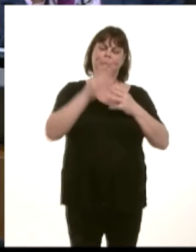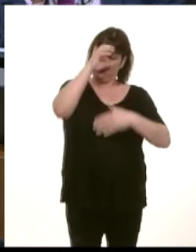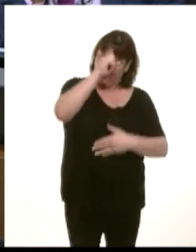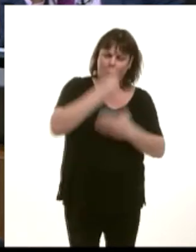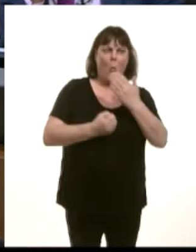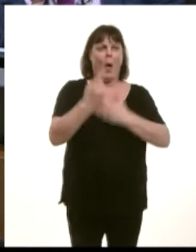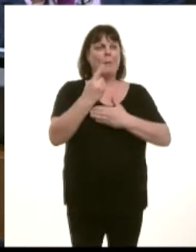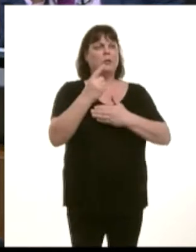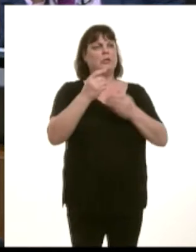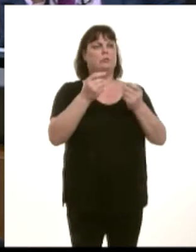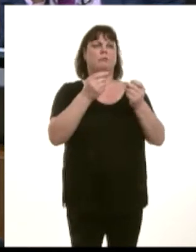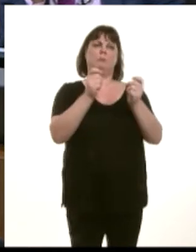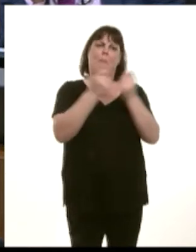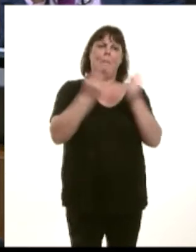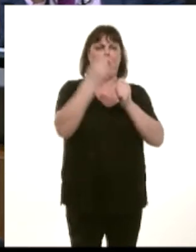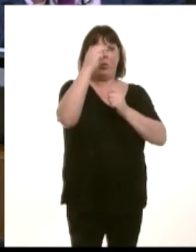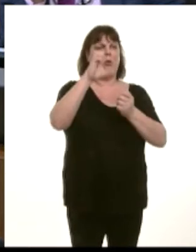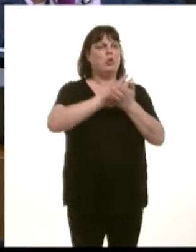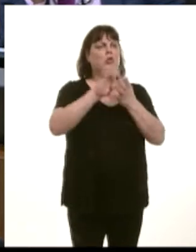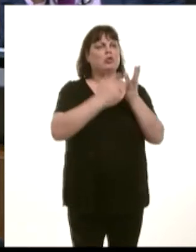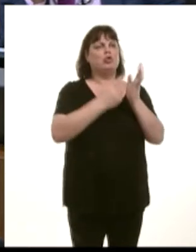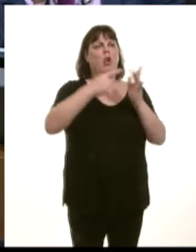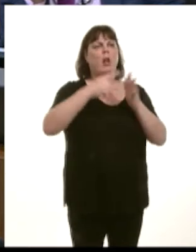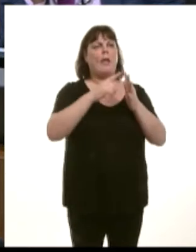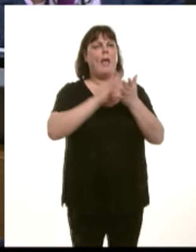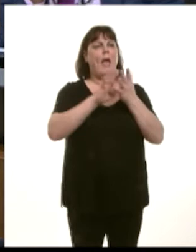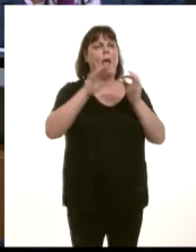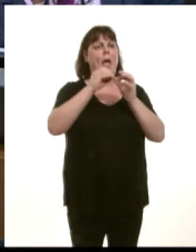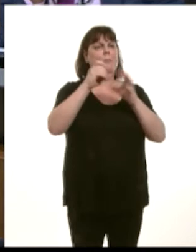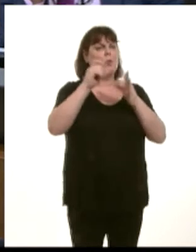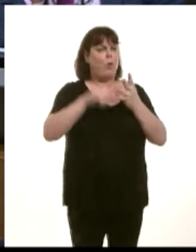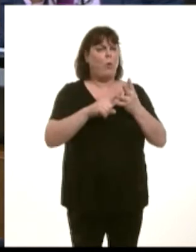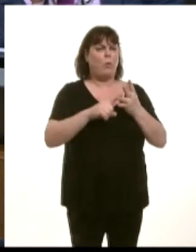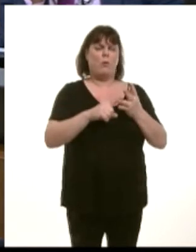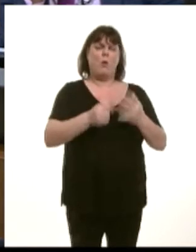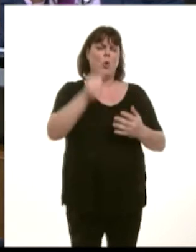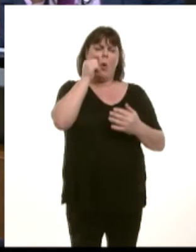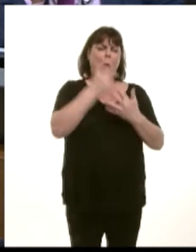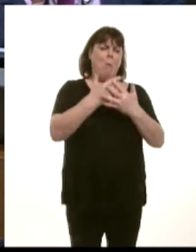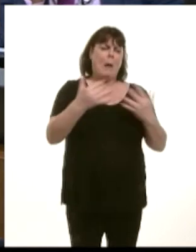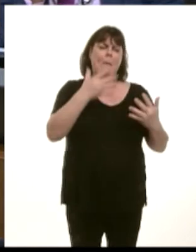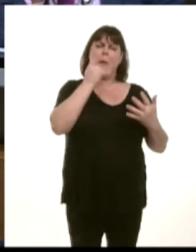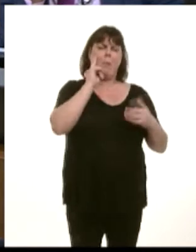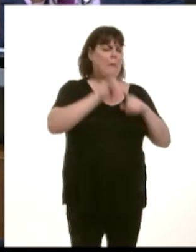It shows that there are very many millions of people of all religions and none who will